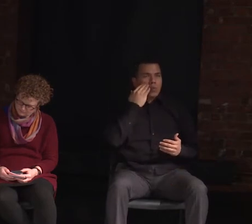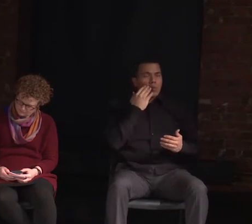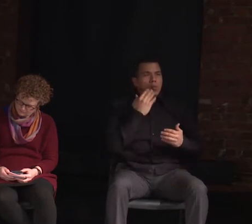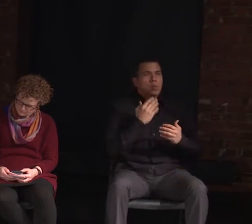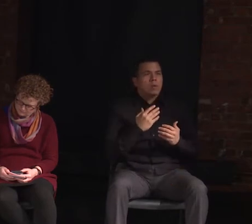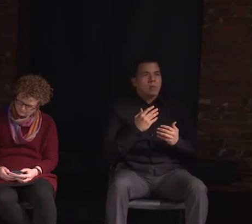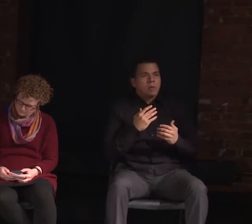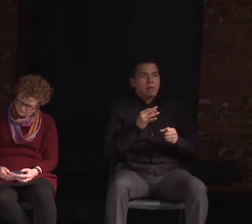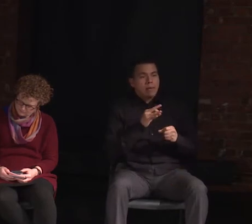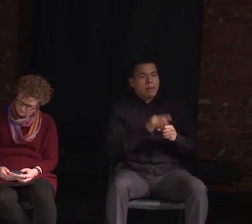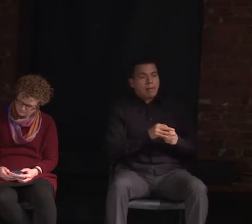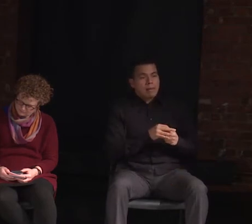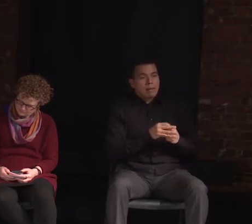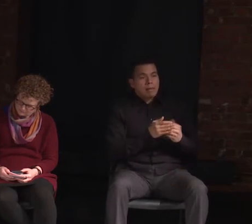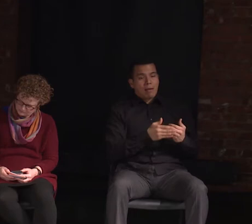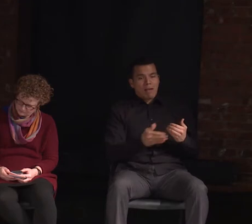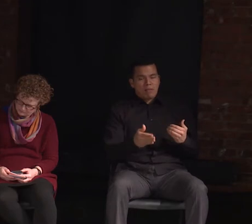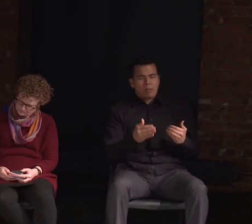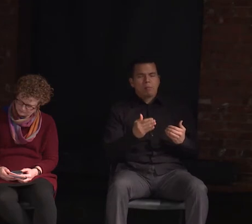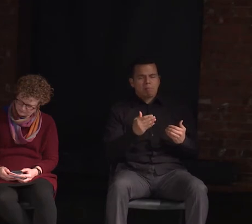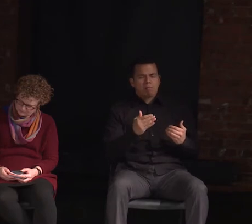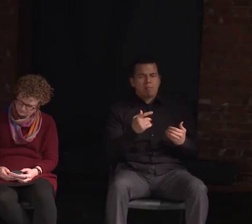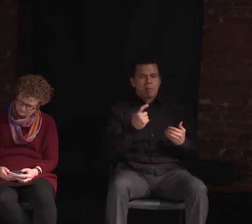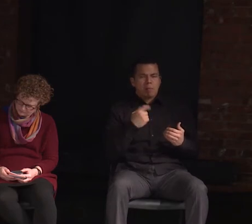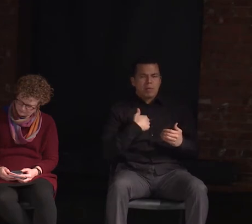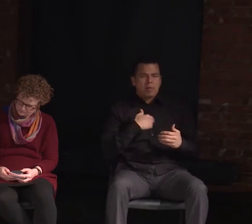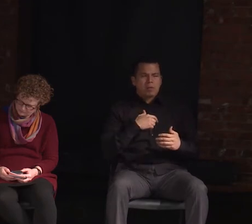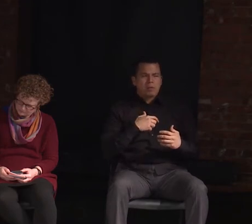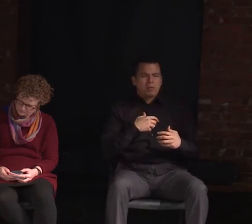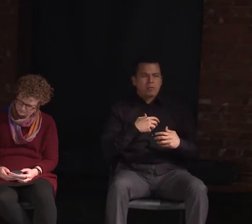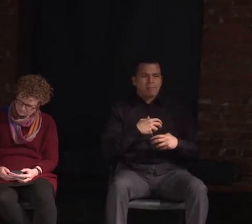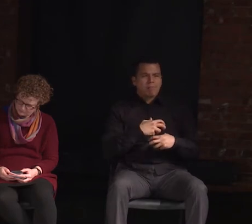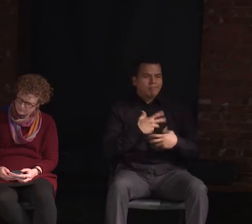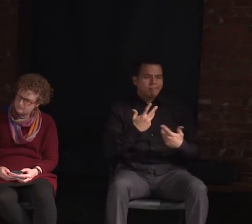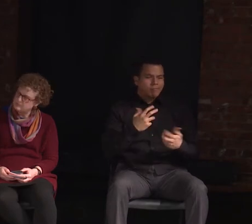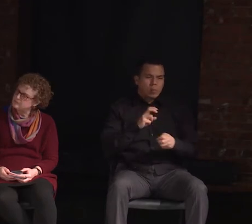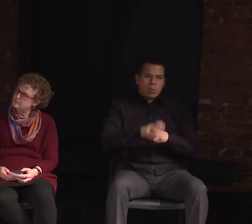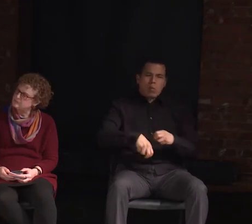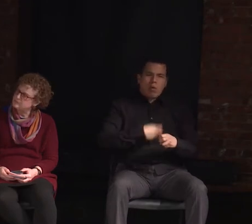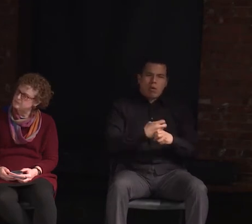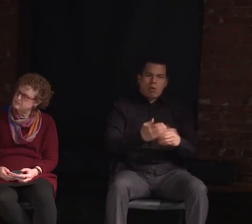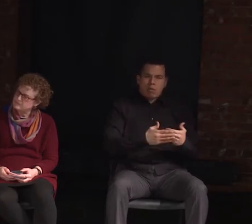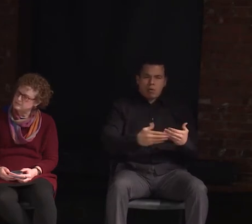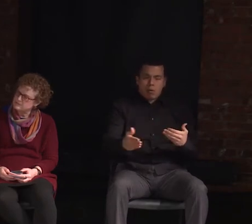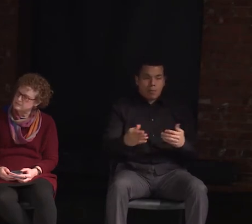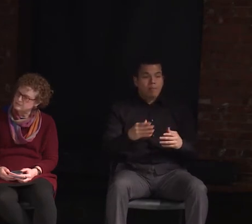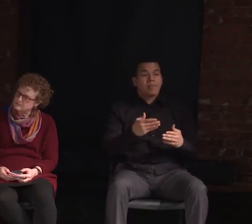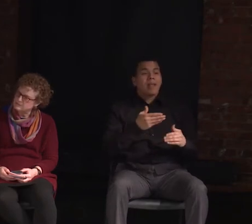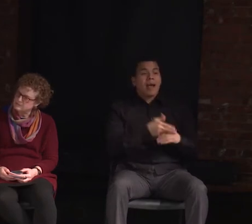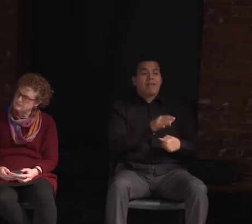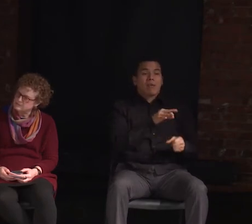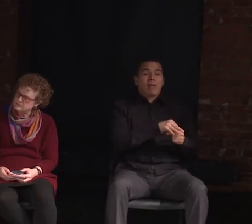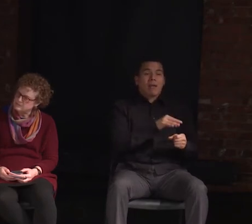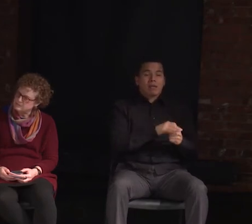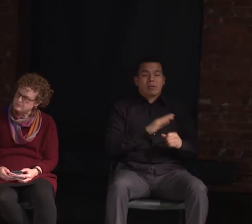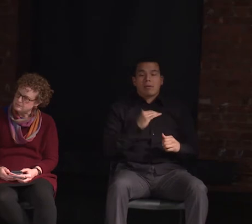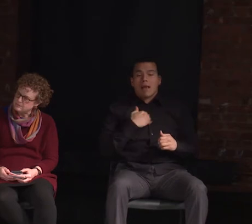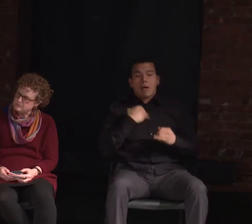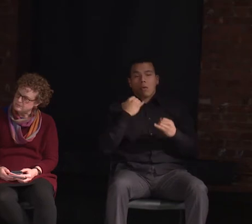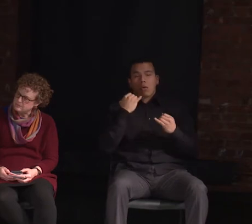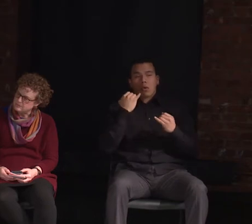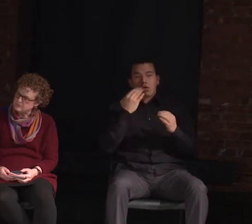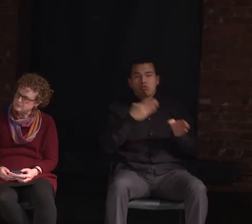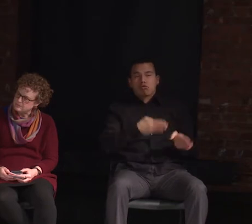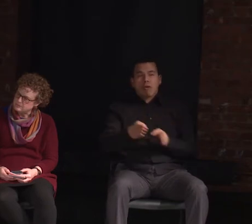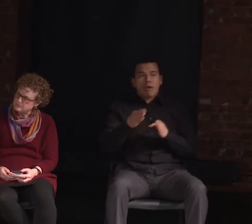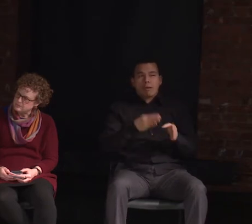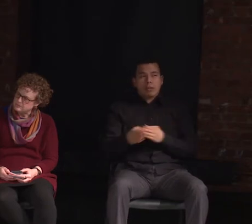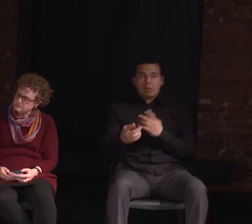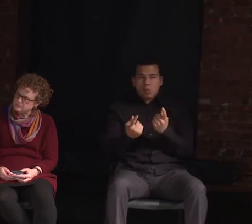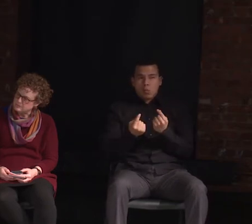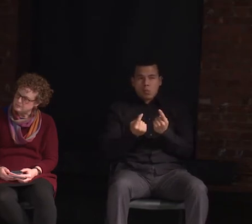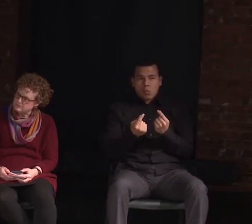A couple of things we did following the election, following our strategy was to lift up artists.